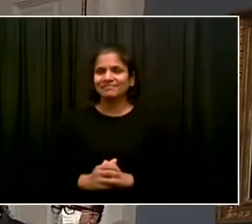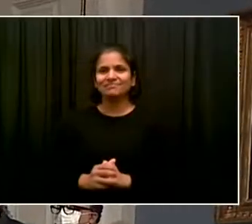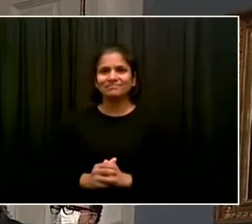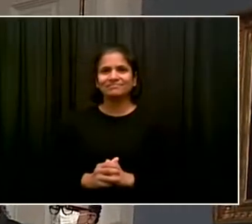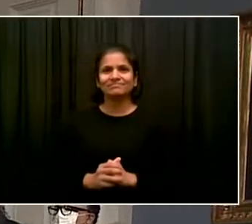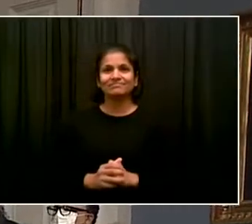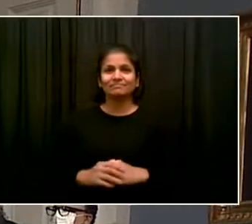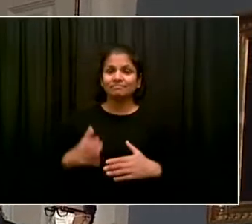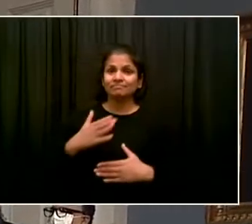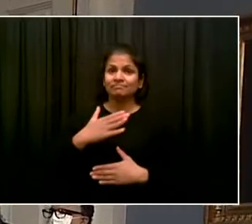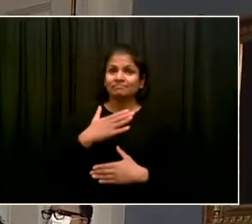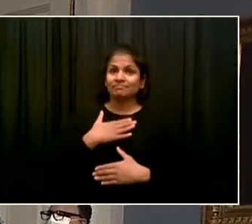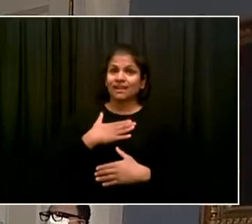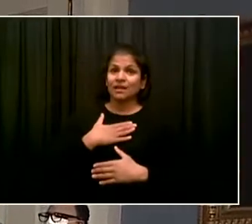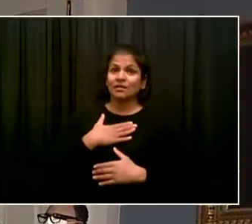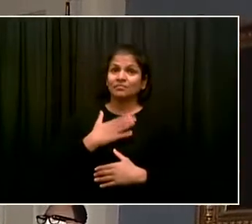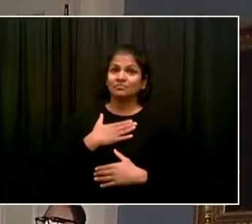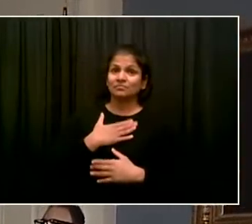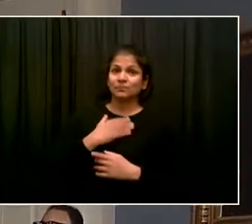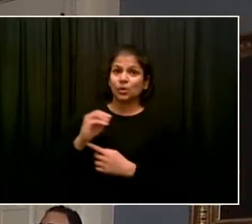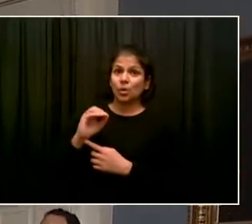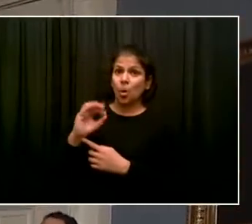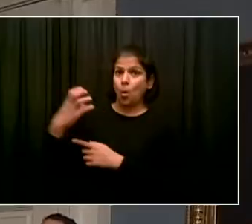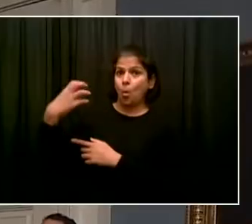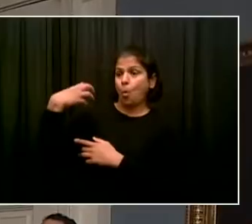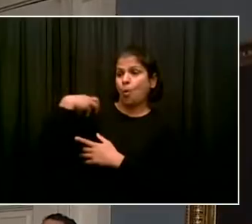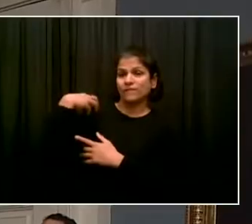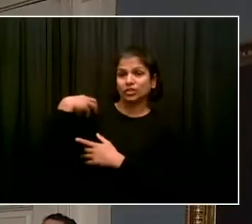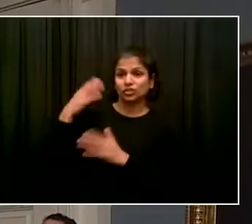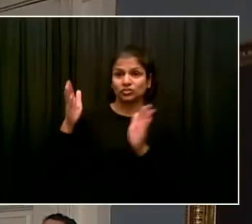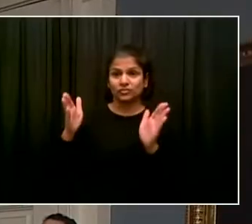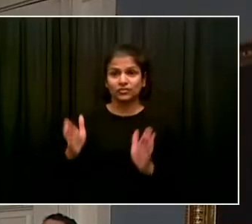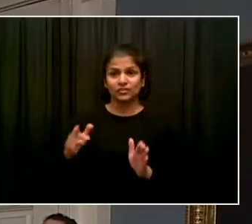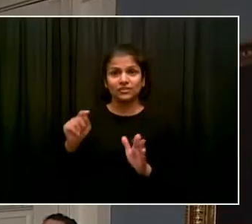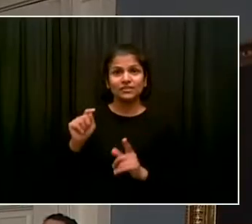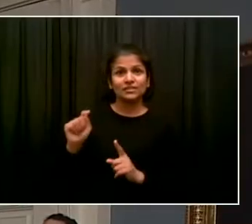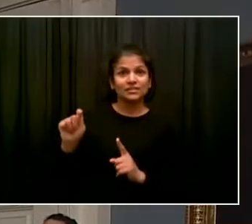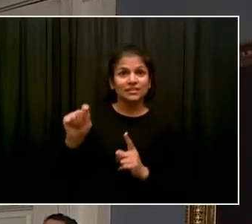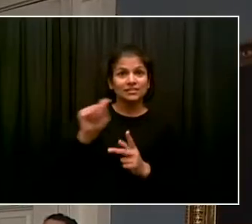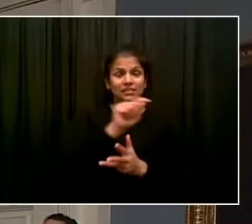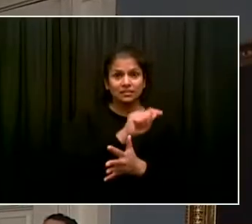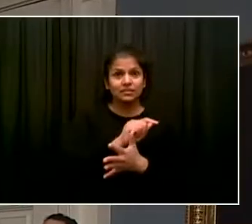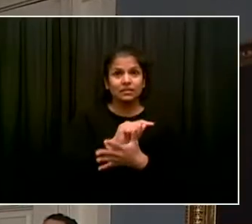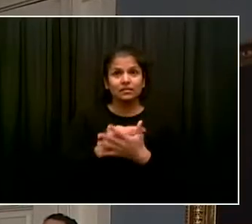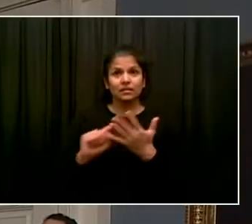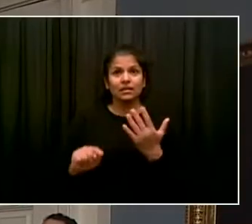ARE BROUGHT ALONG TO MY